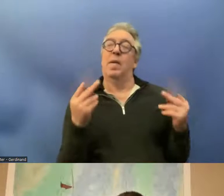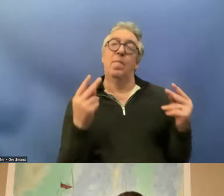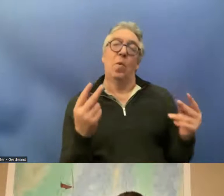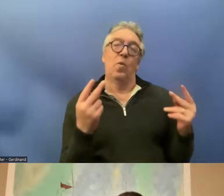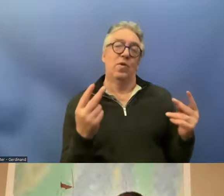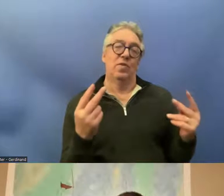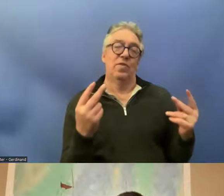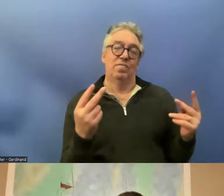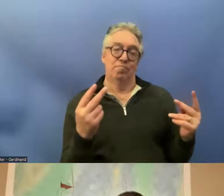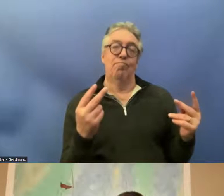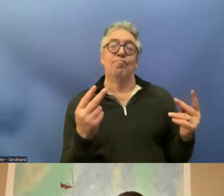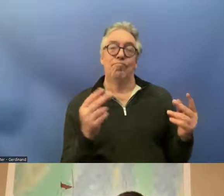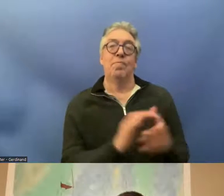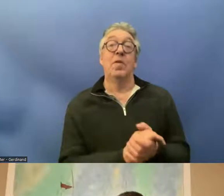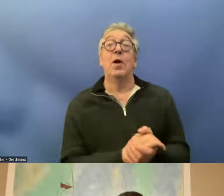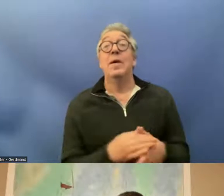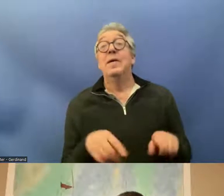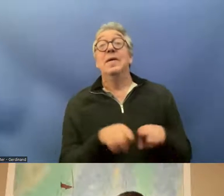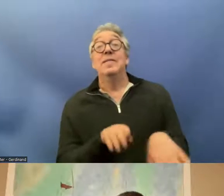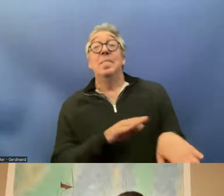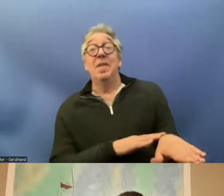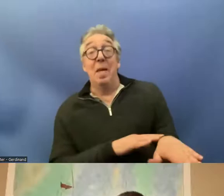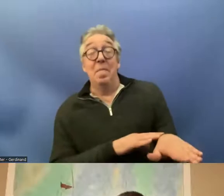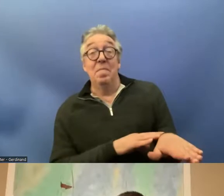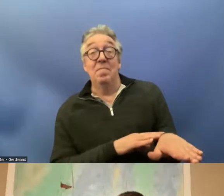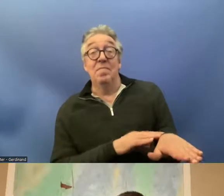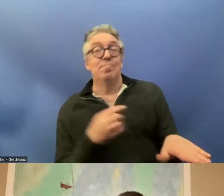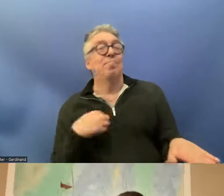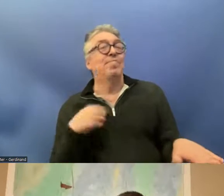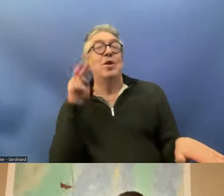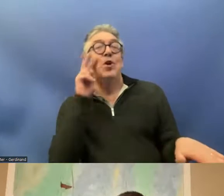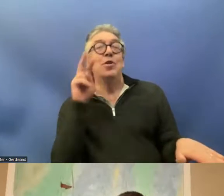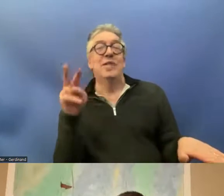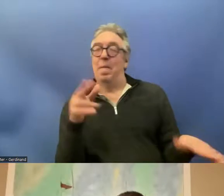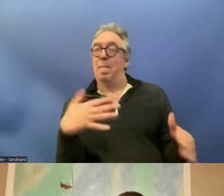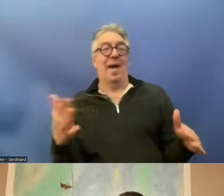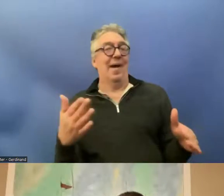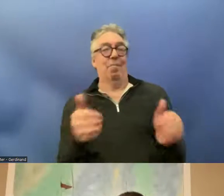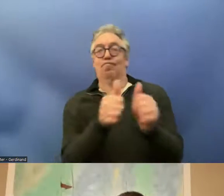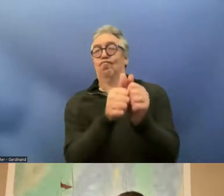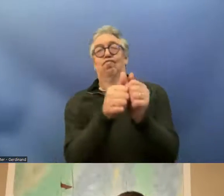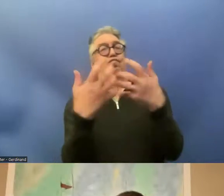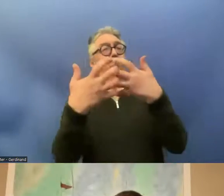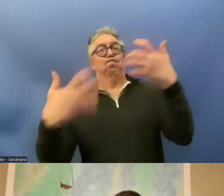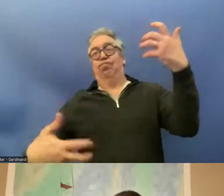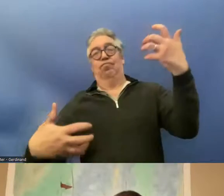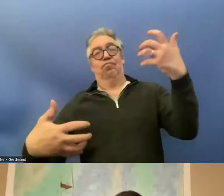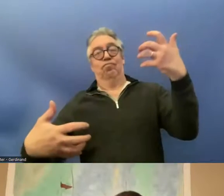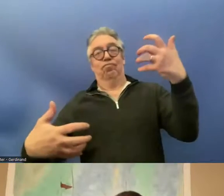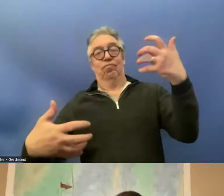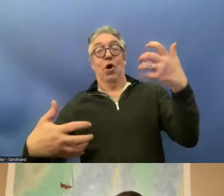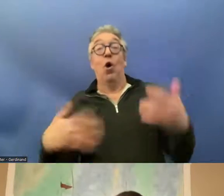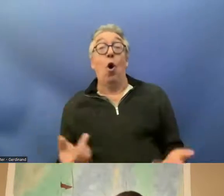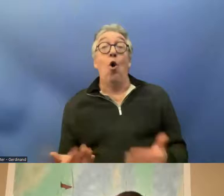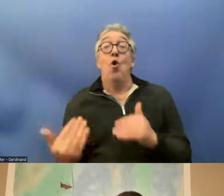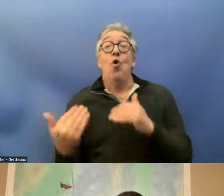But at the same time, we still see a big gap between what is the role of OPDs in this agenda,